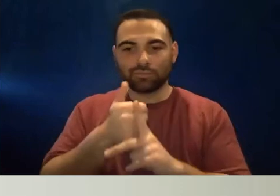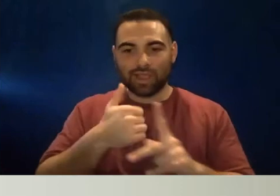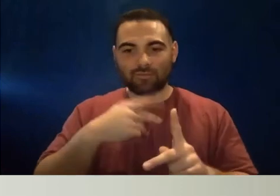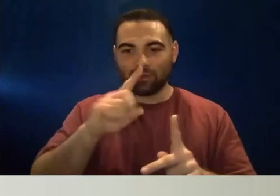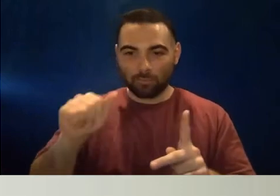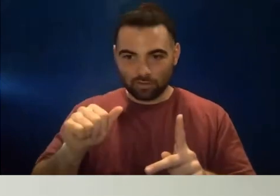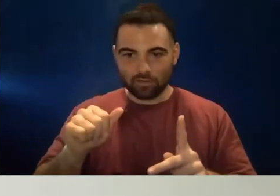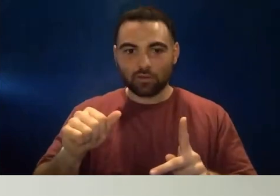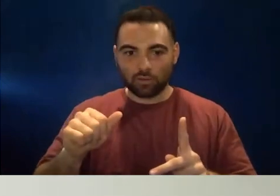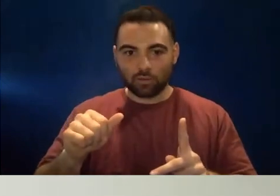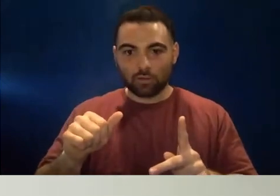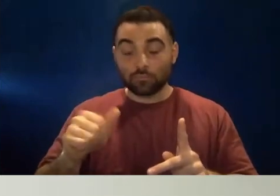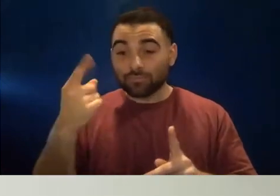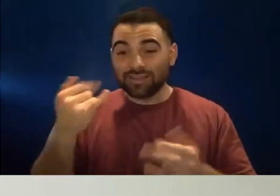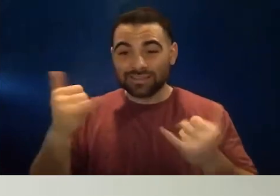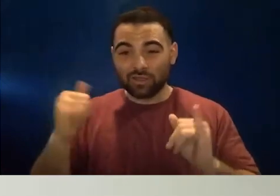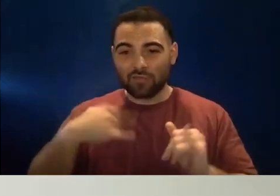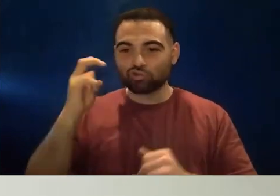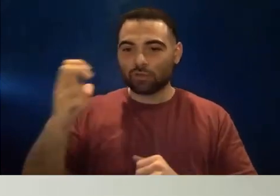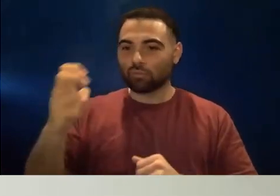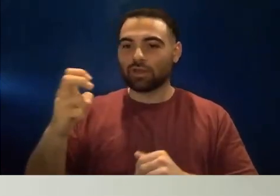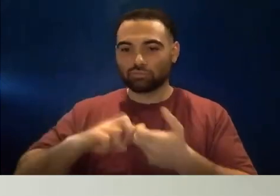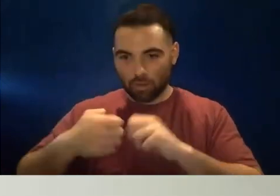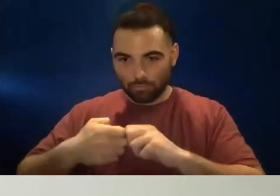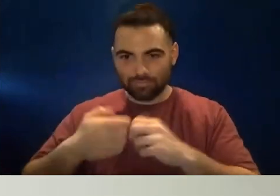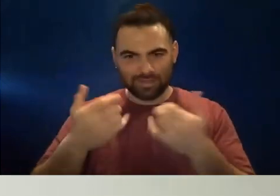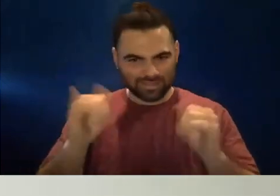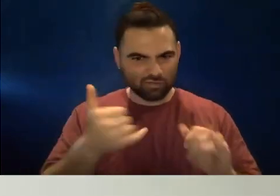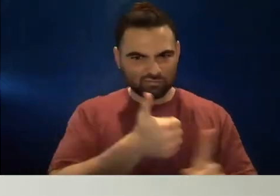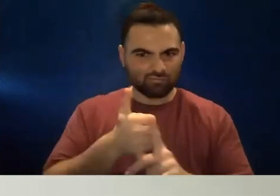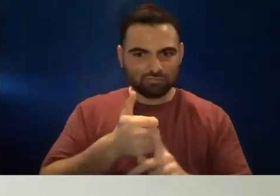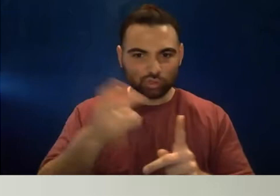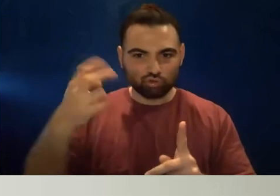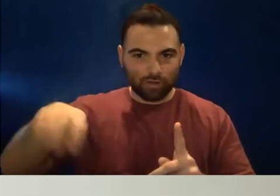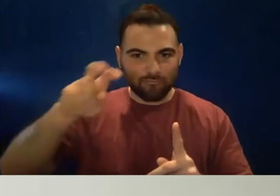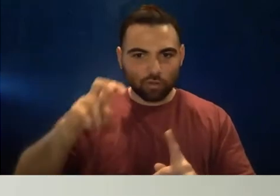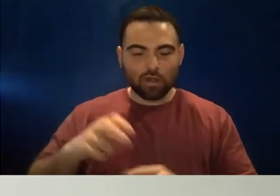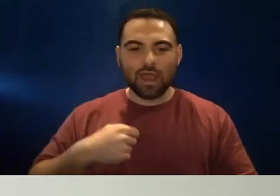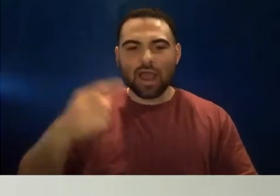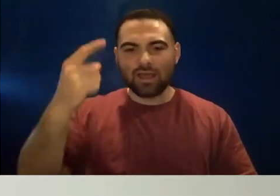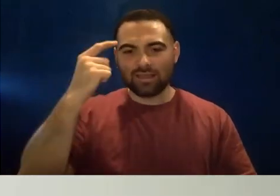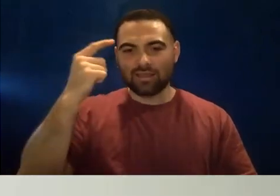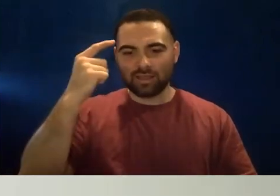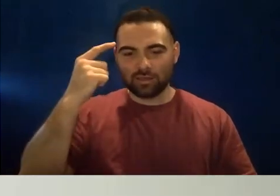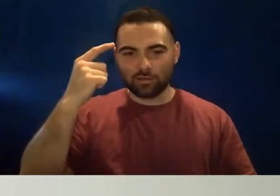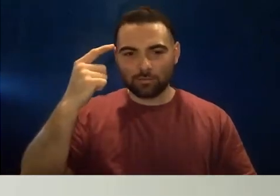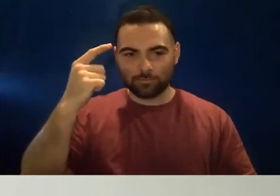wanted be part of the community and they do travel. I think their estimates of home bound disabled people